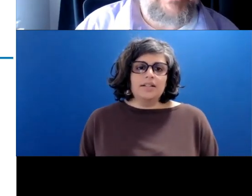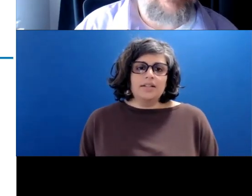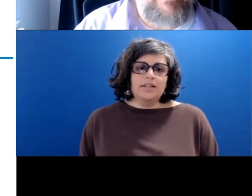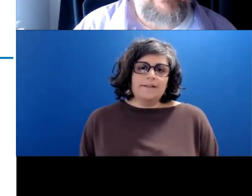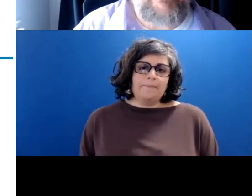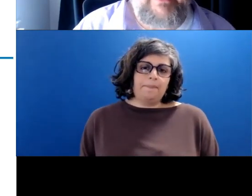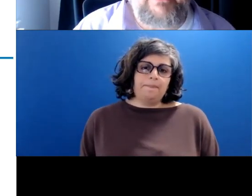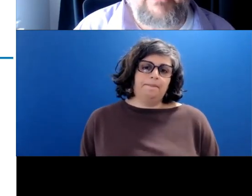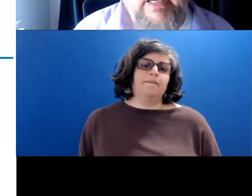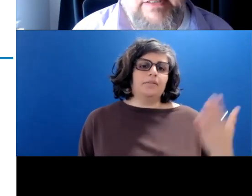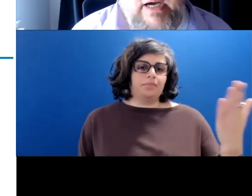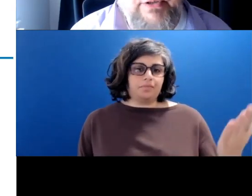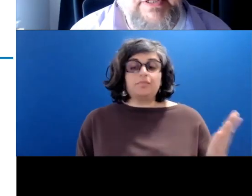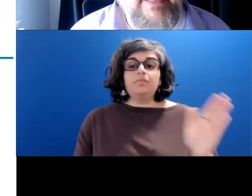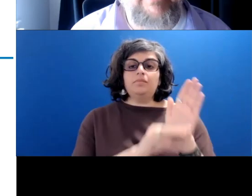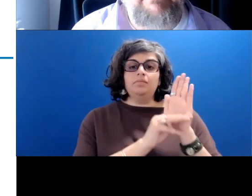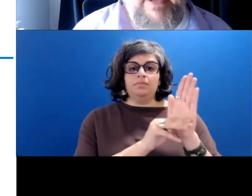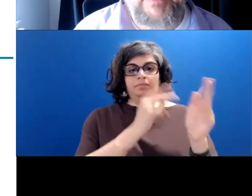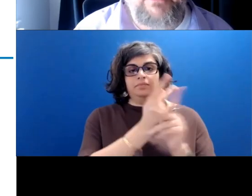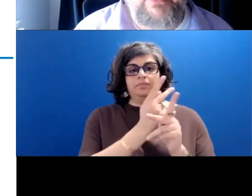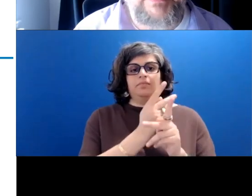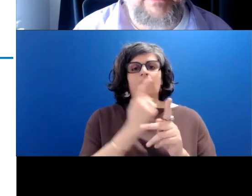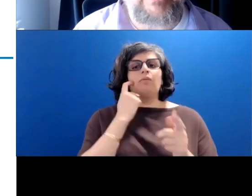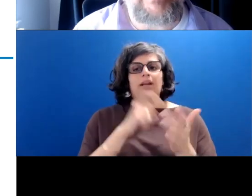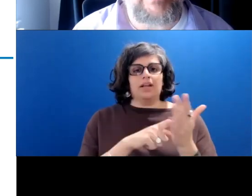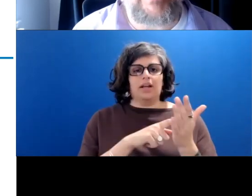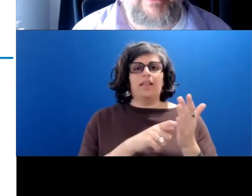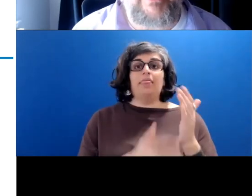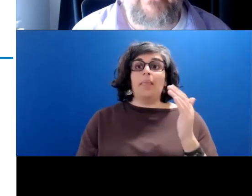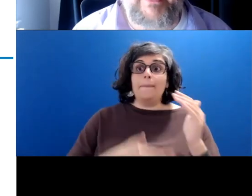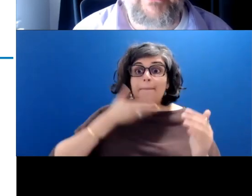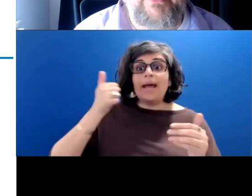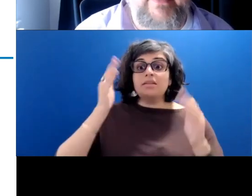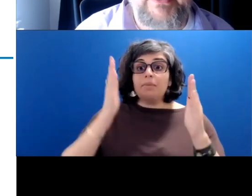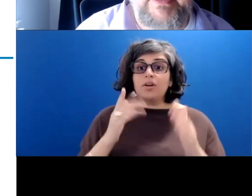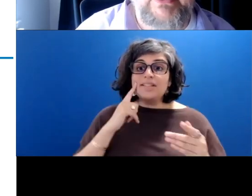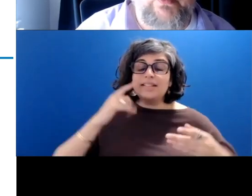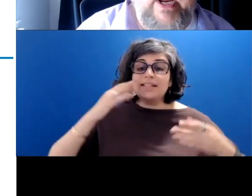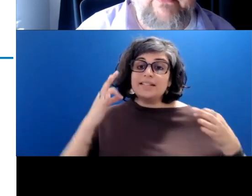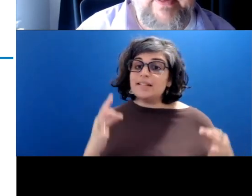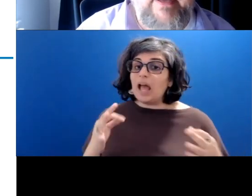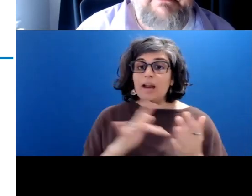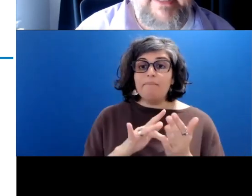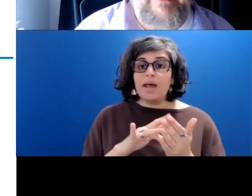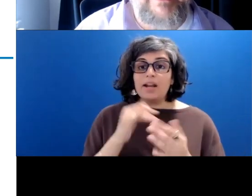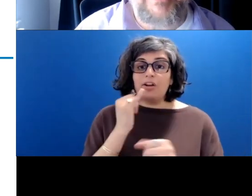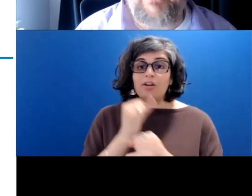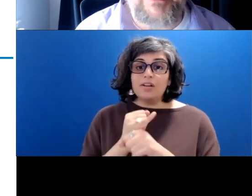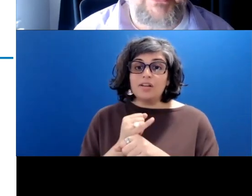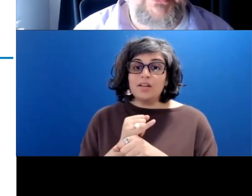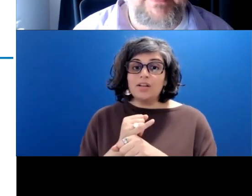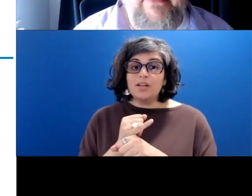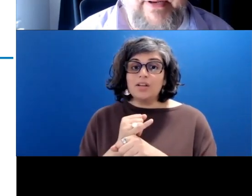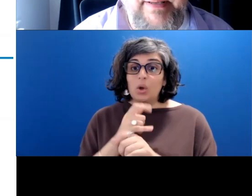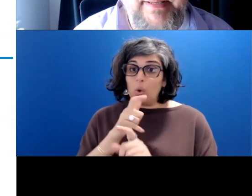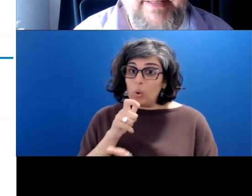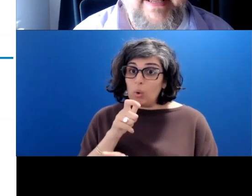So this model of care acknowledges that the best person to decide of who medical intervention is right for them is the person whose life it is.